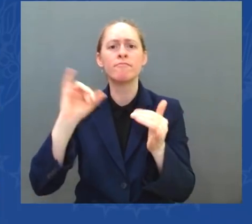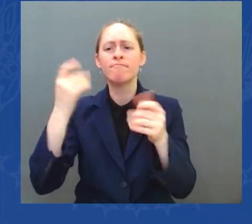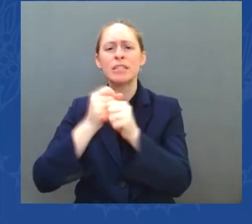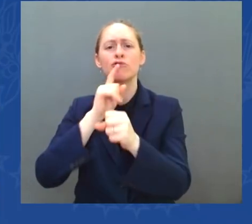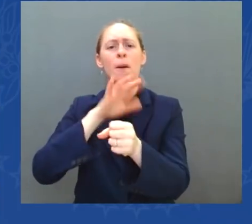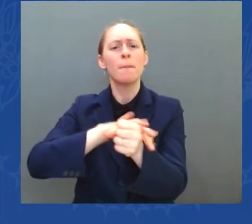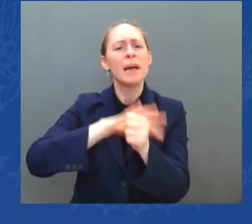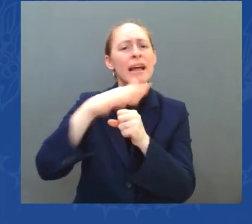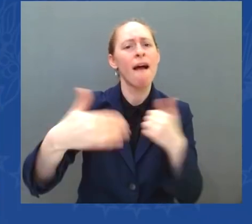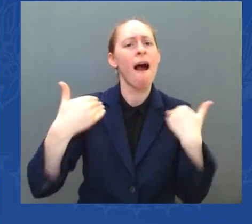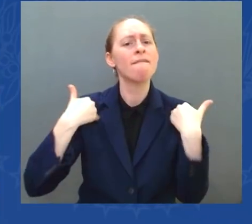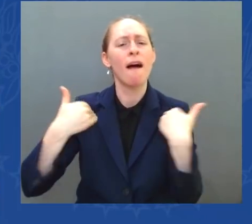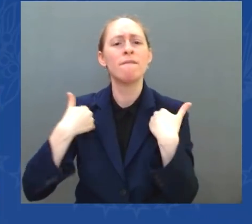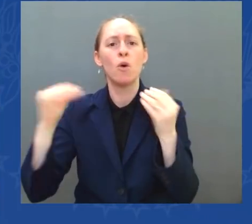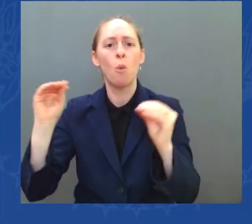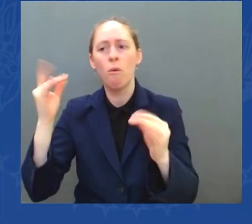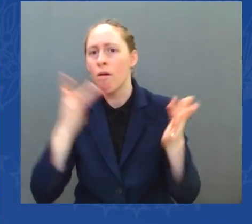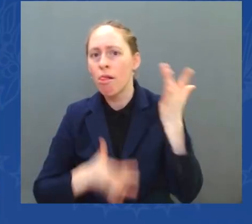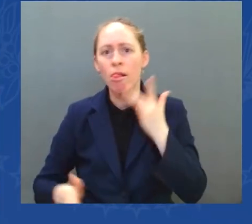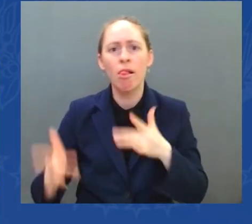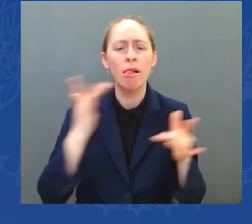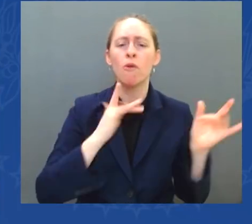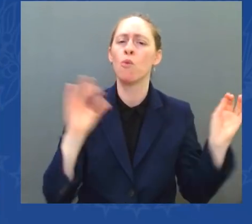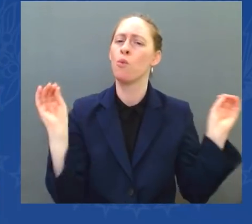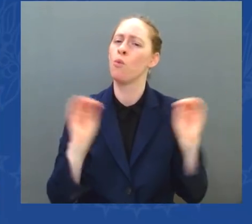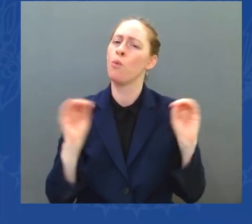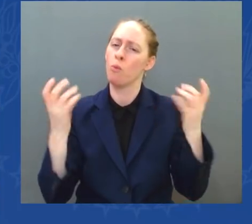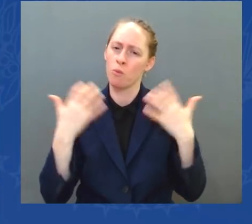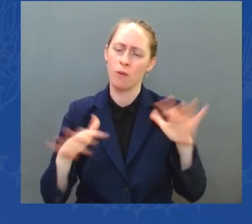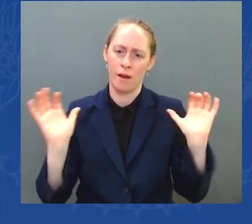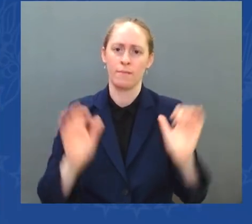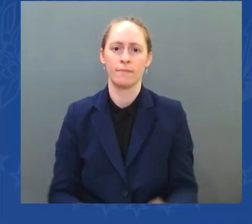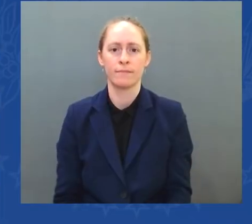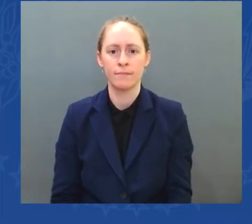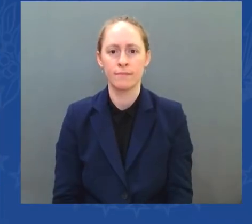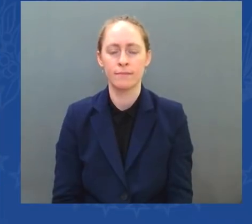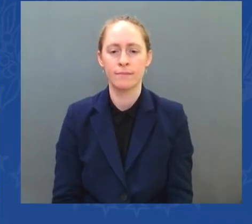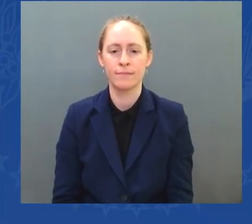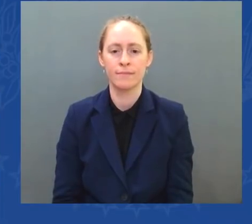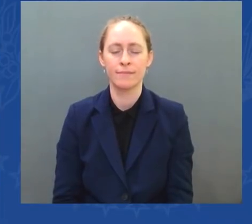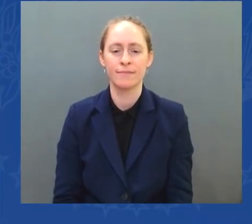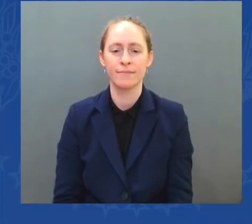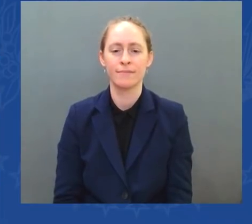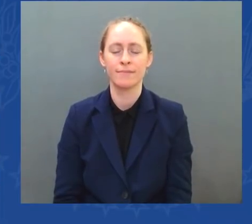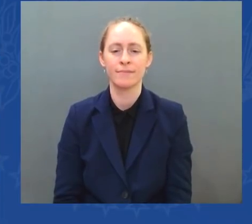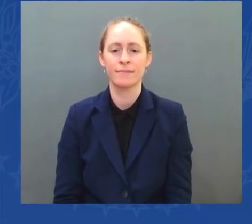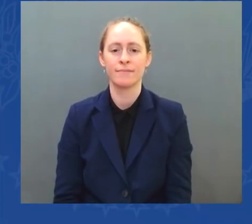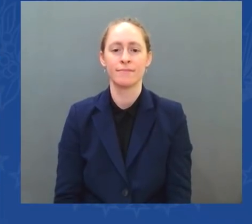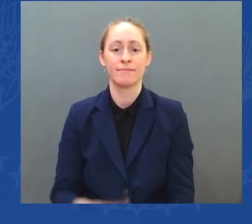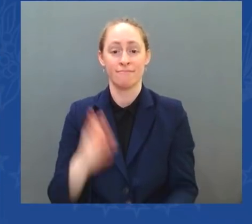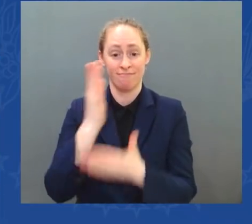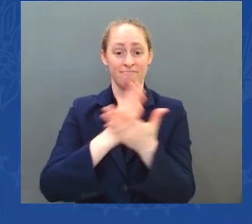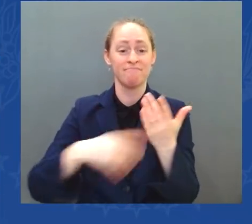If I told those of you who were closer to my age in the audience, if we told your parents we'd be here,